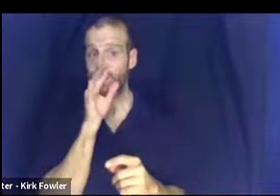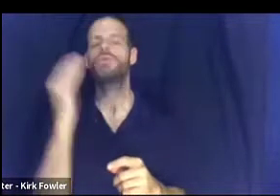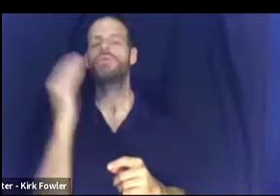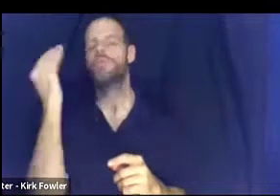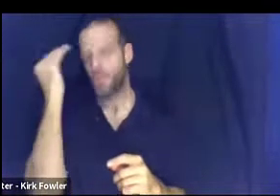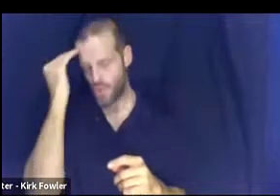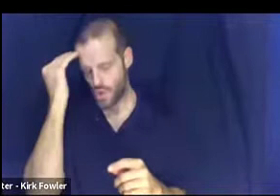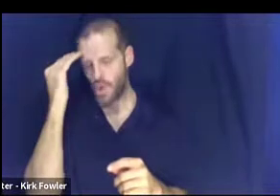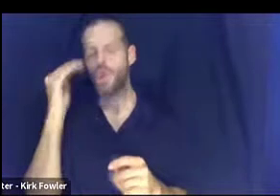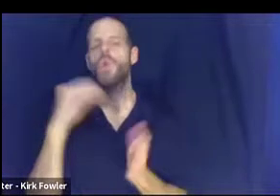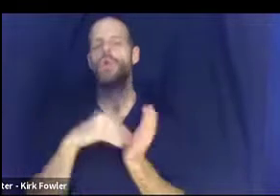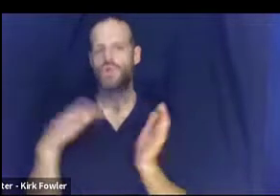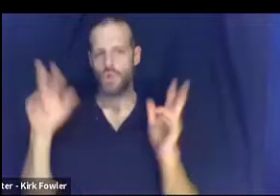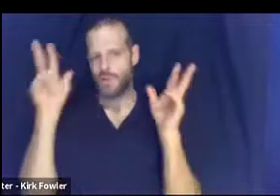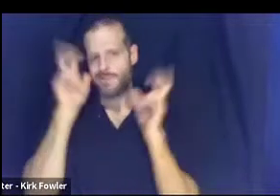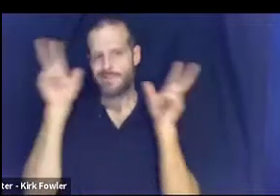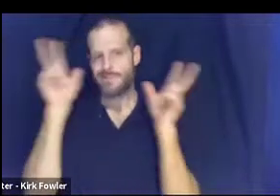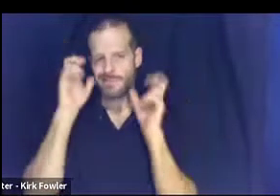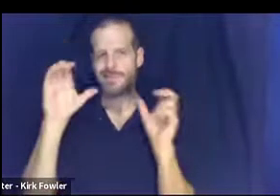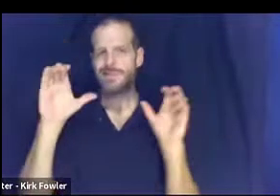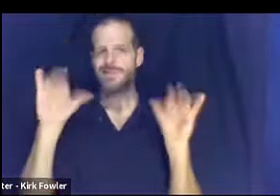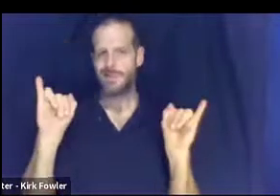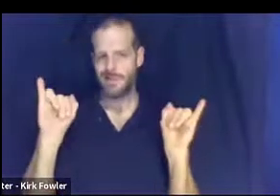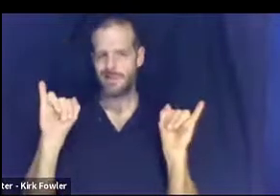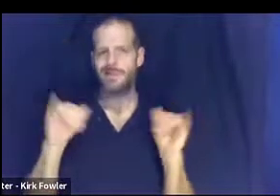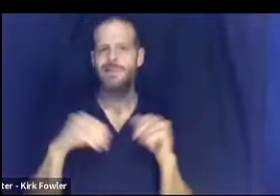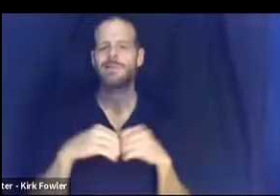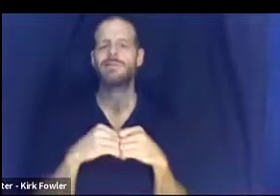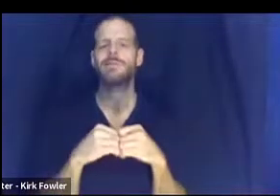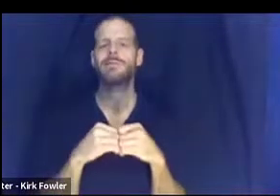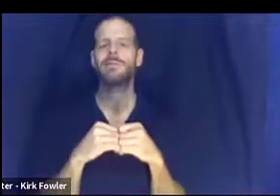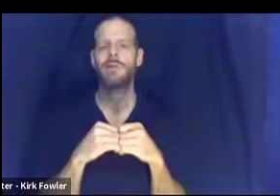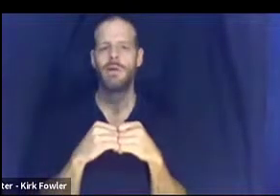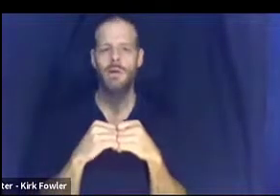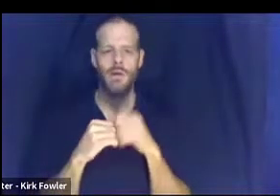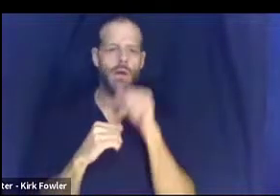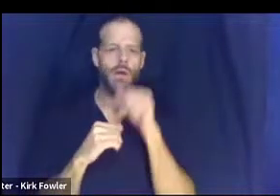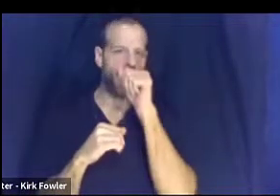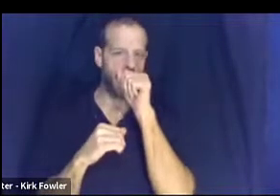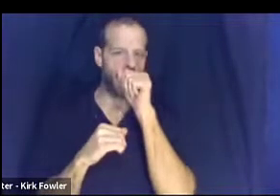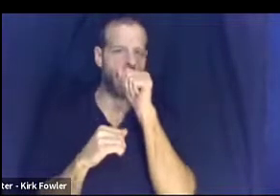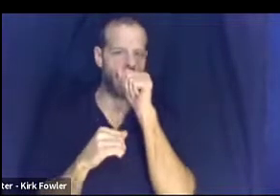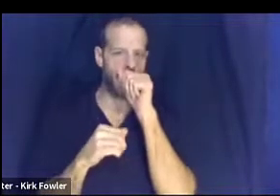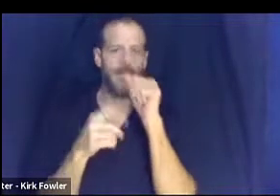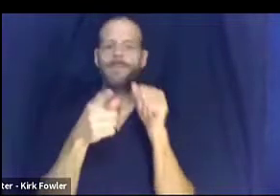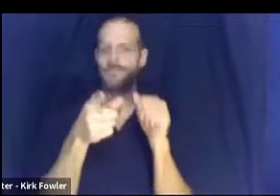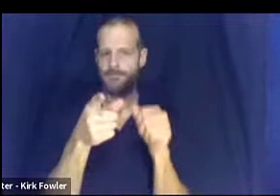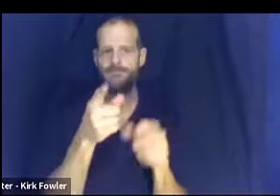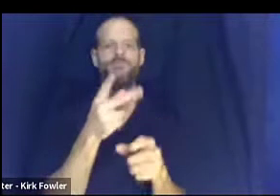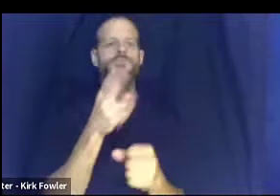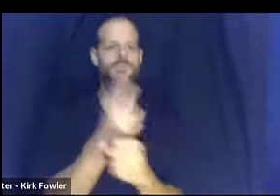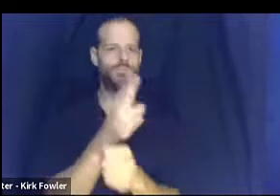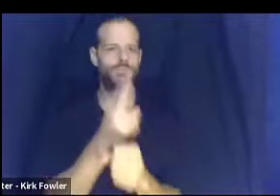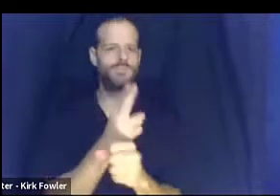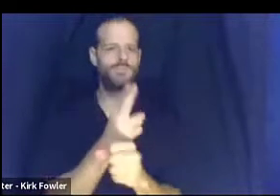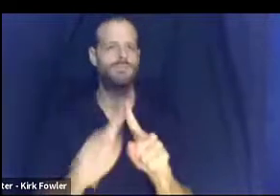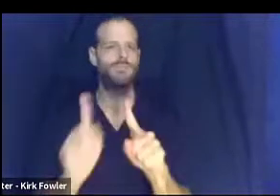to speech, right? This is truly the use of multiple modalities or what some people would refer to as total communication,